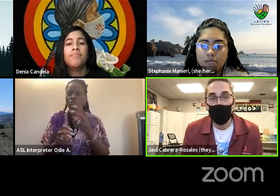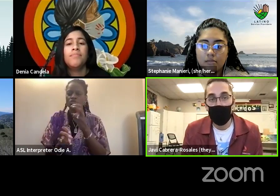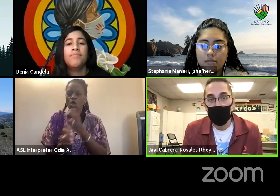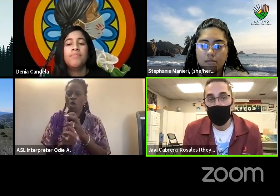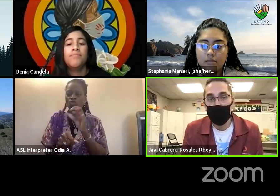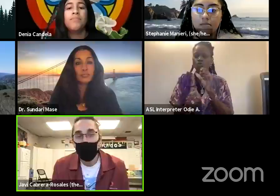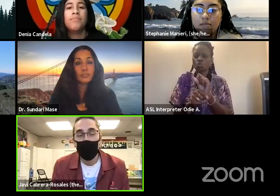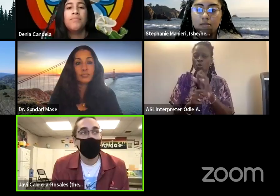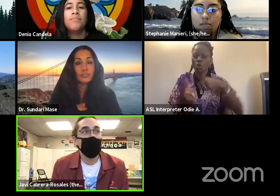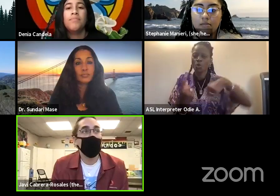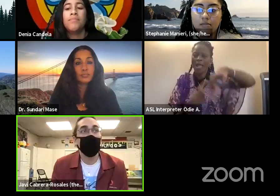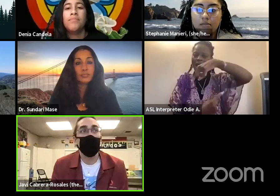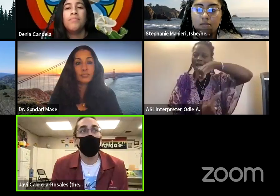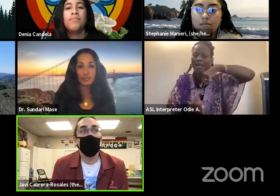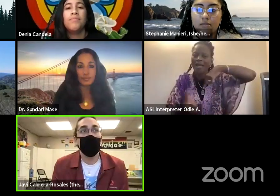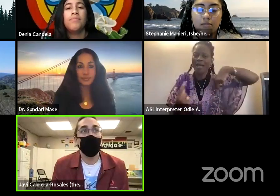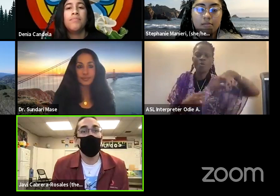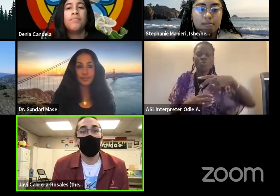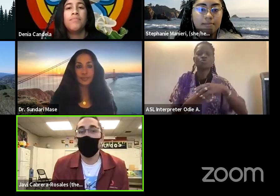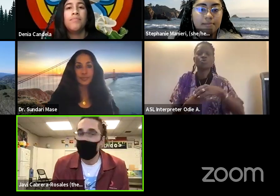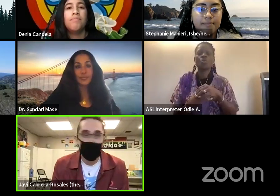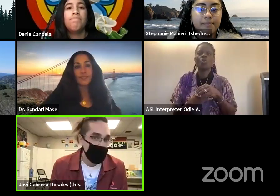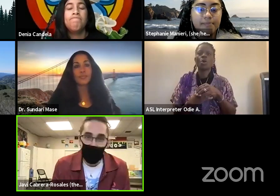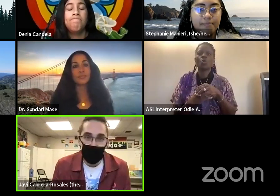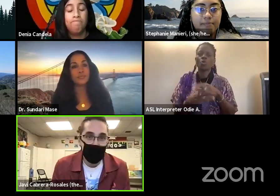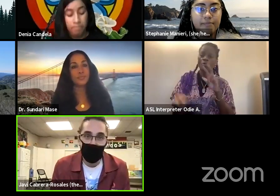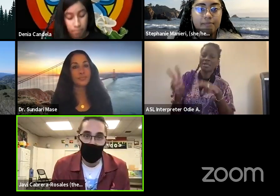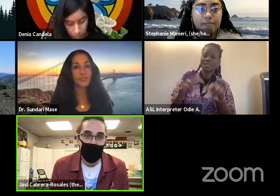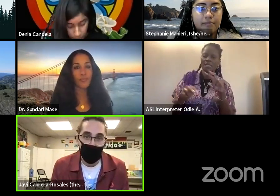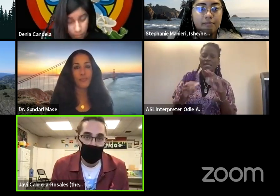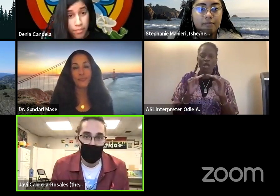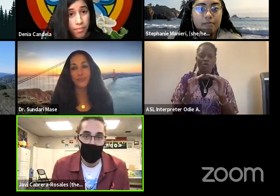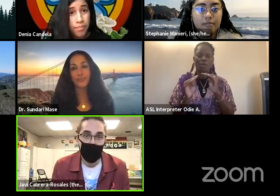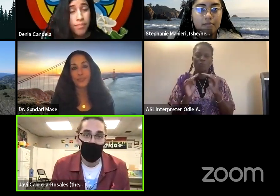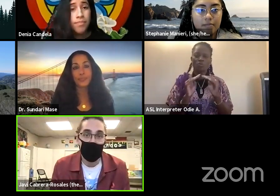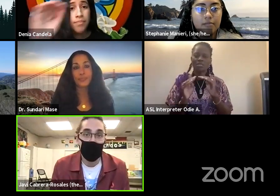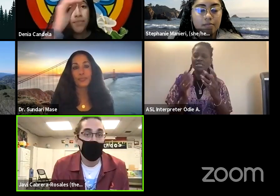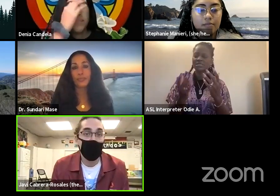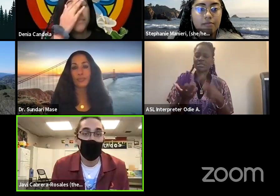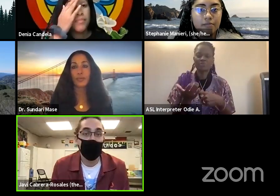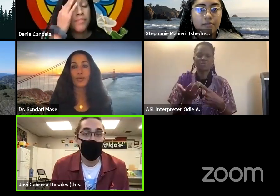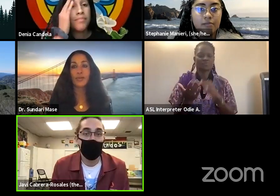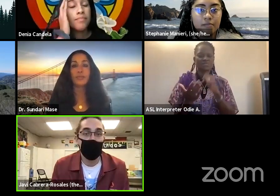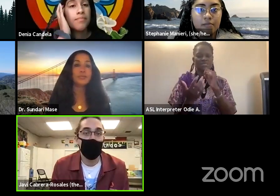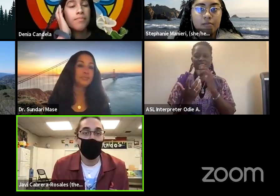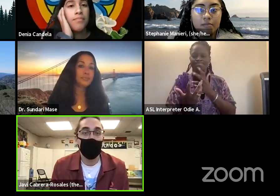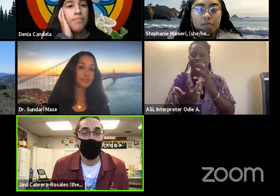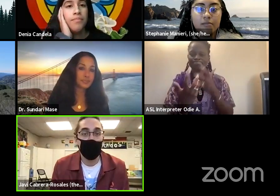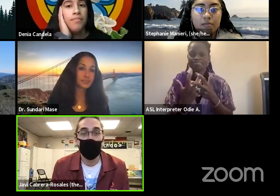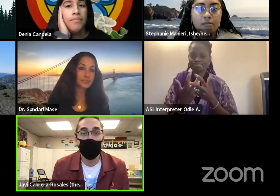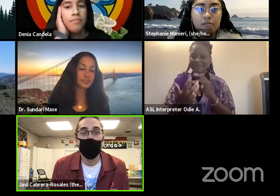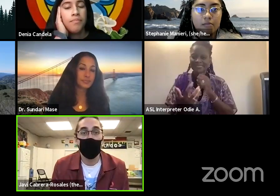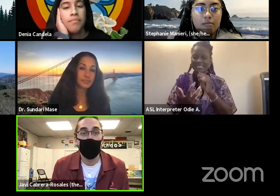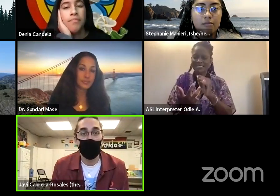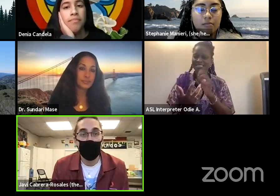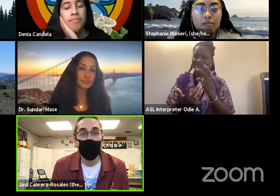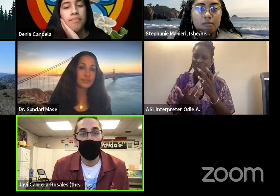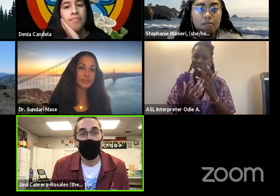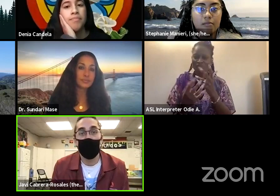communities, that doesn't necessarily function very well, particularly when we talk about families and specific needs and how that